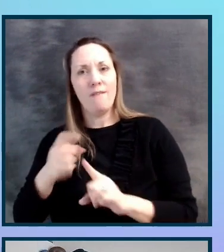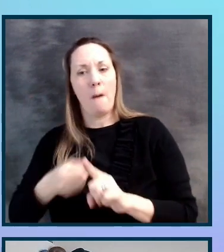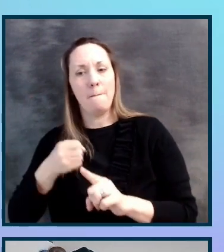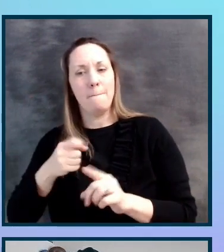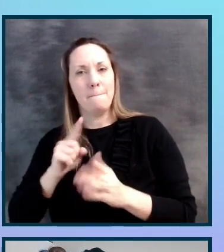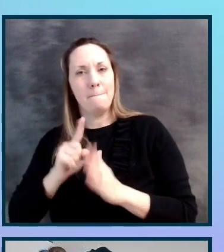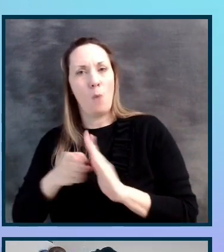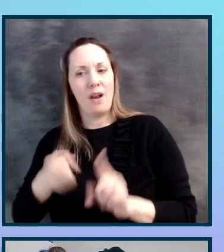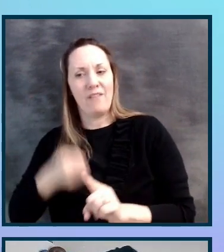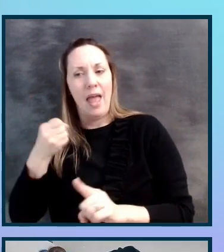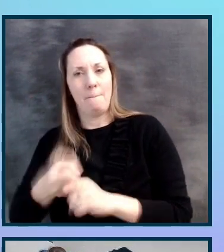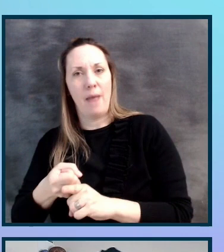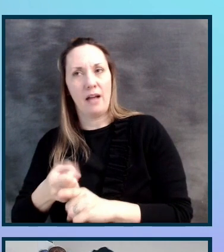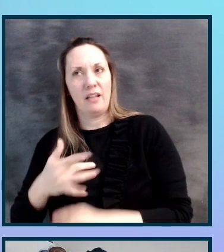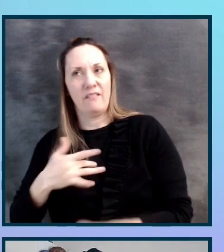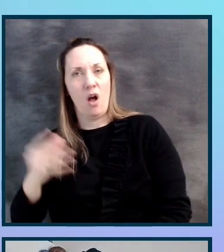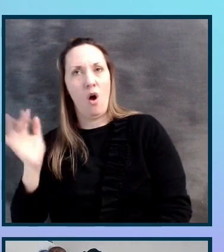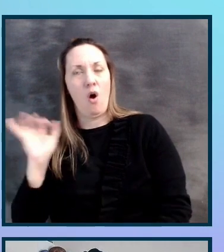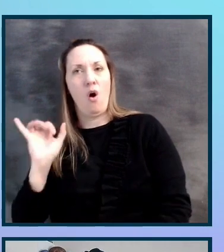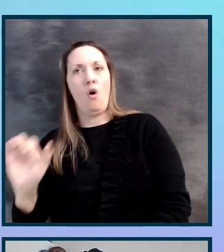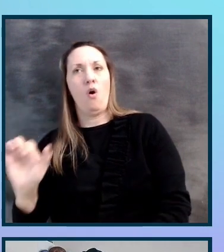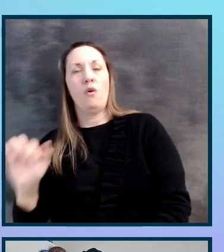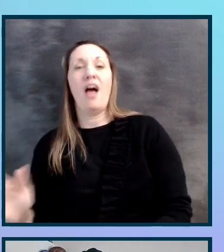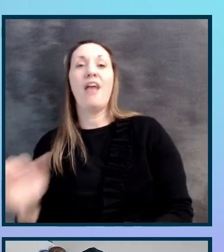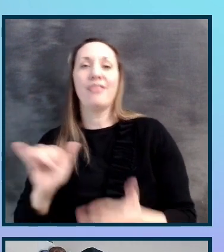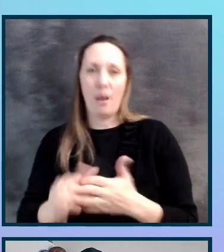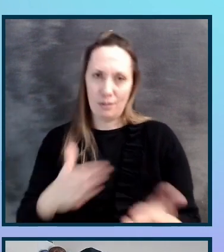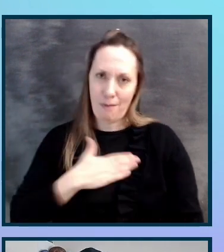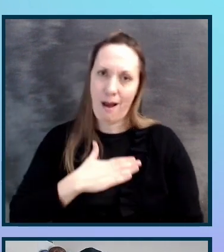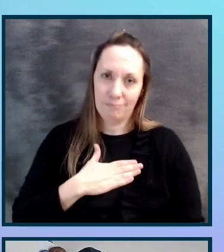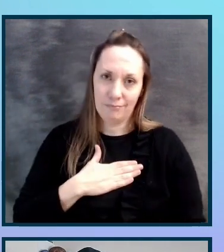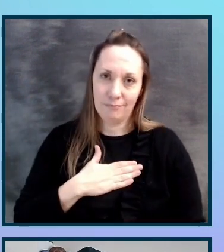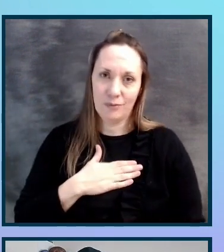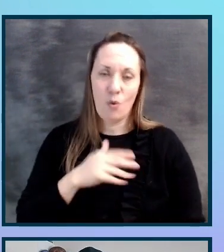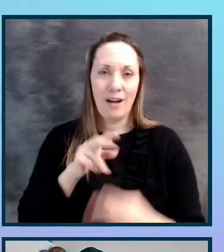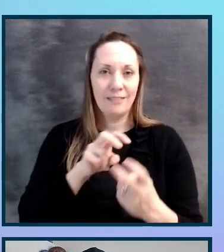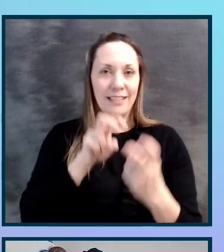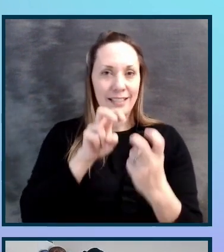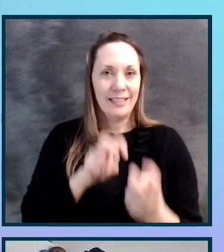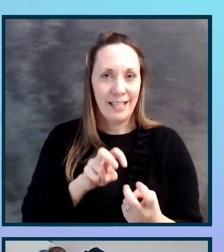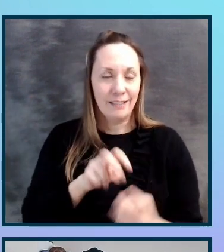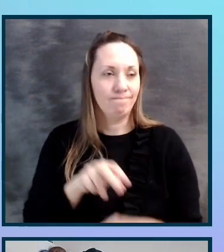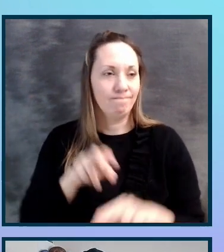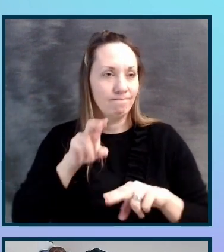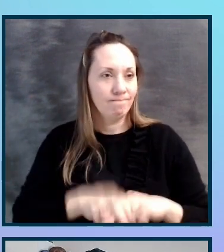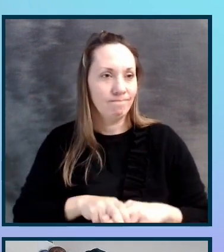This was my moment of impact was I got to sit and watch somebody use a screen reader,